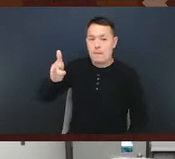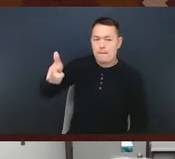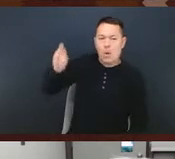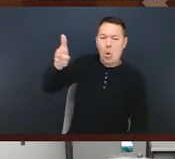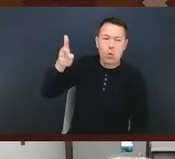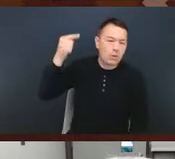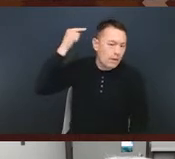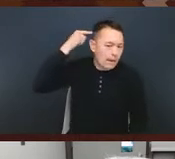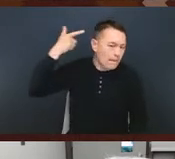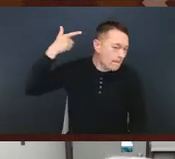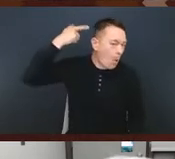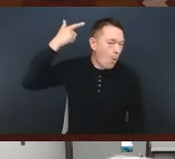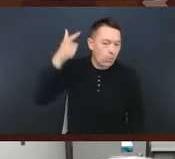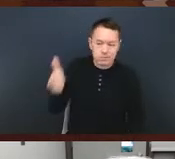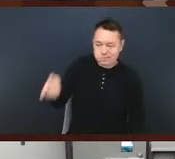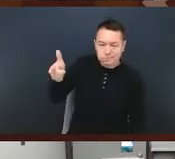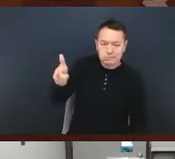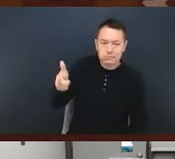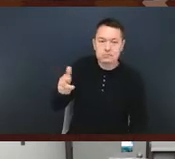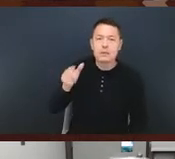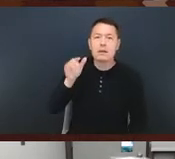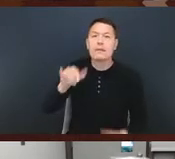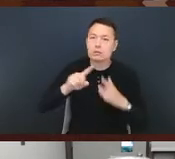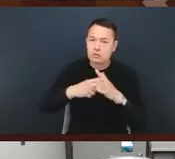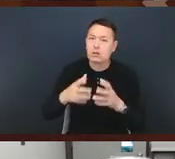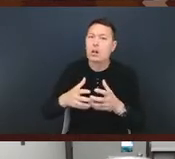So this is going to create a lot of tension in L.A.